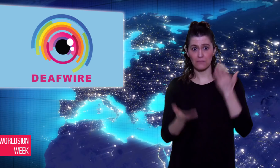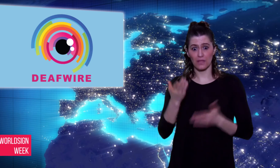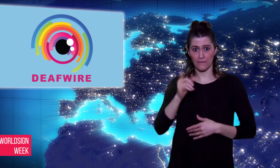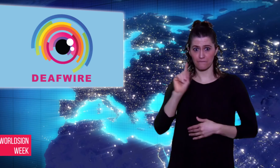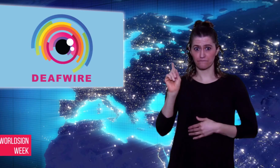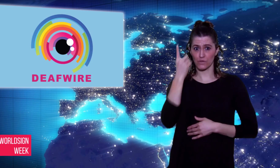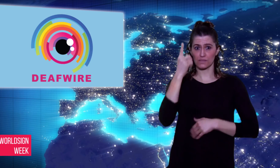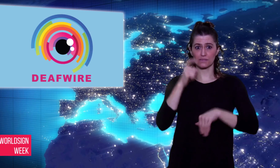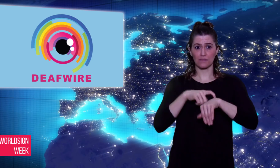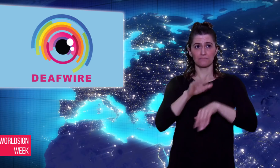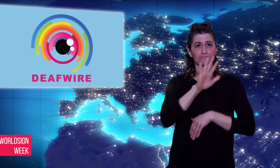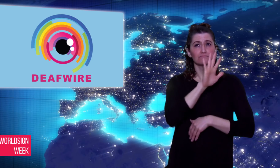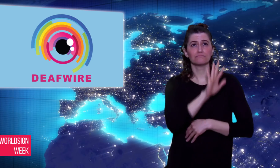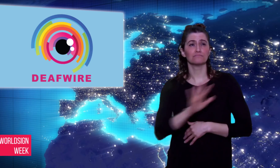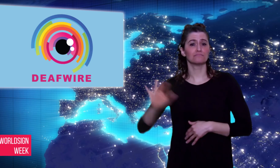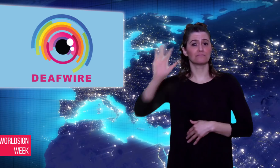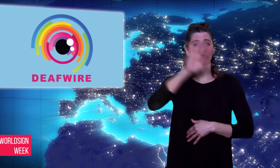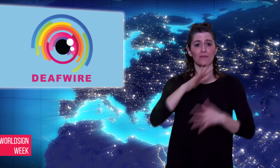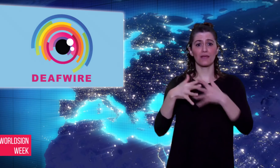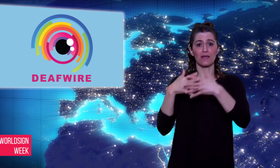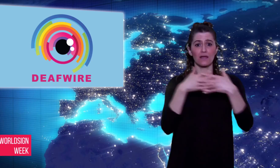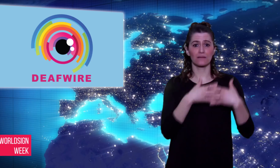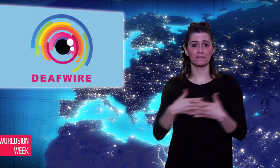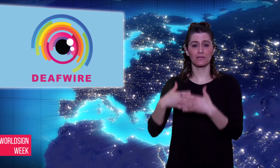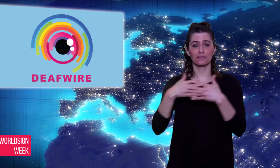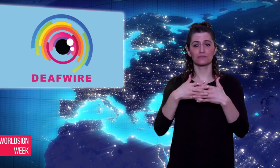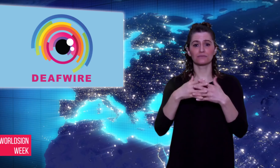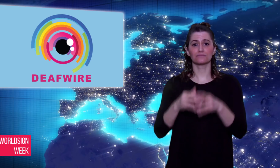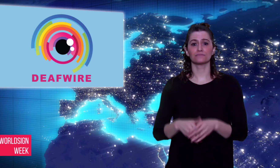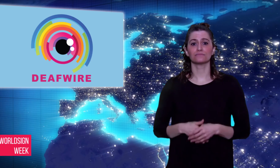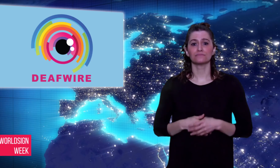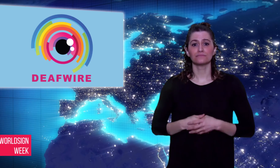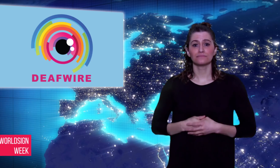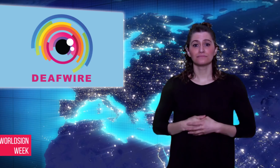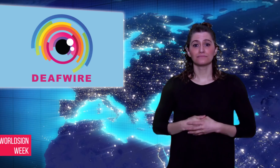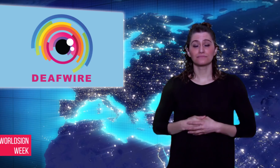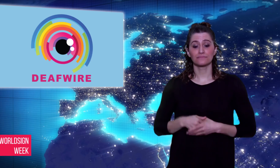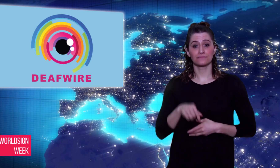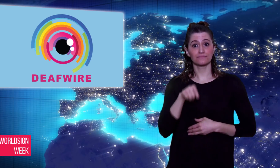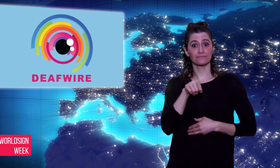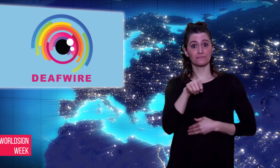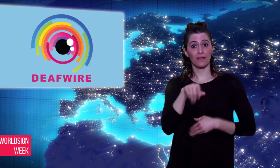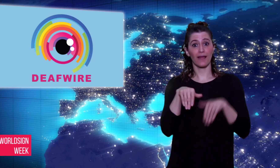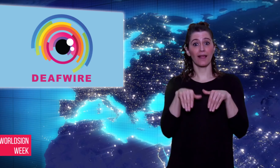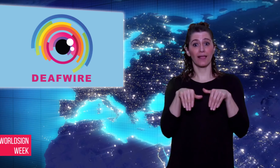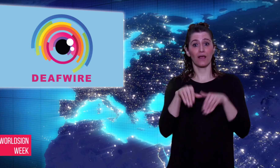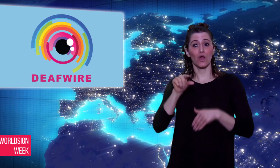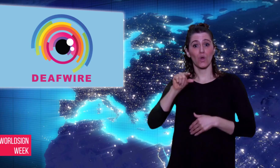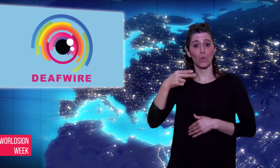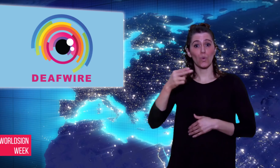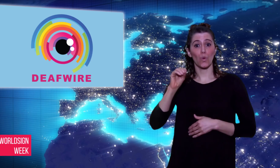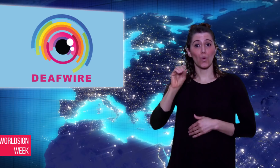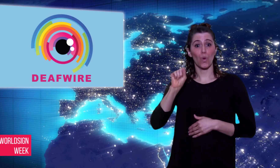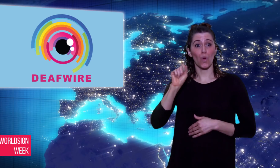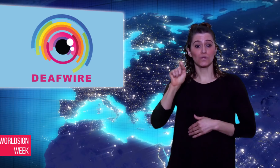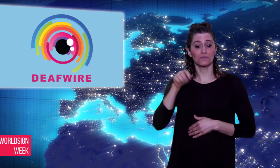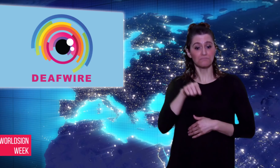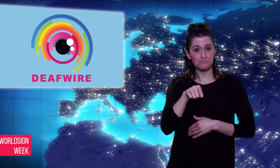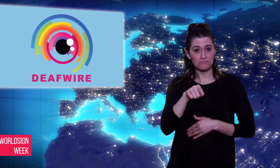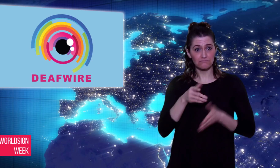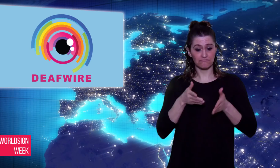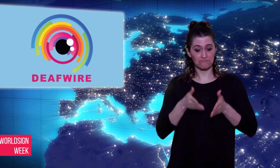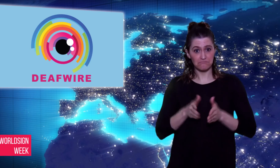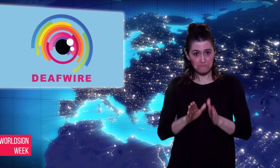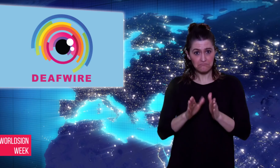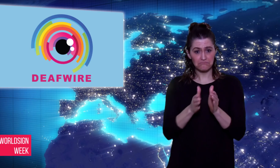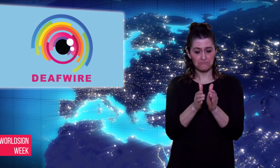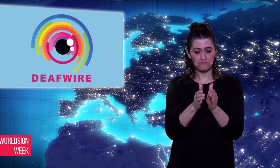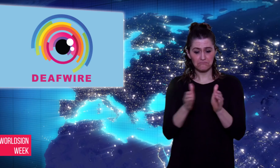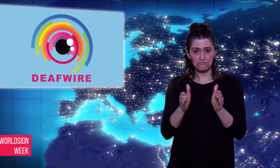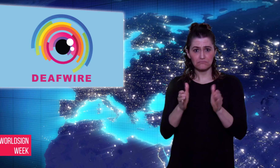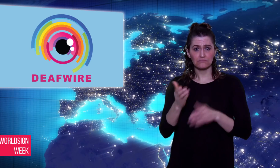even in America. When Ghost was three